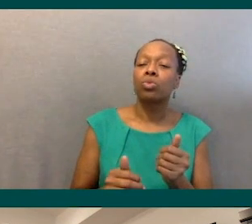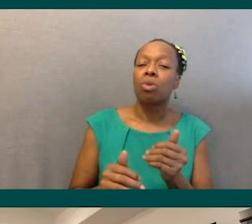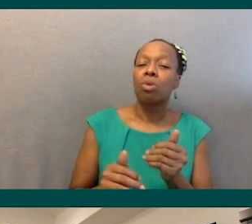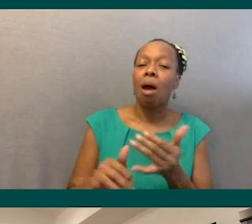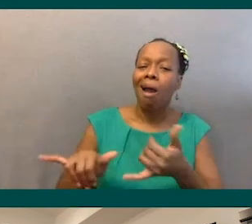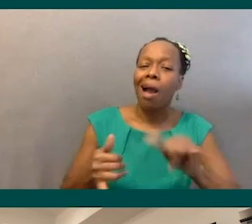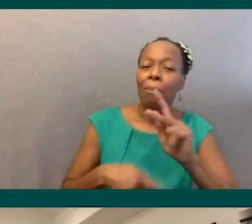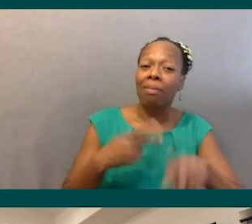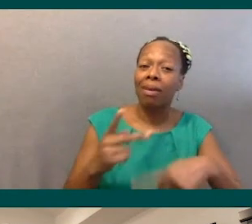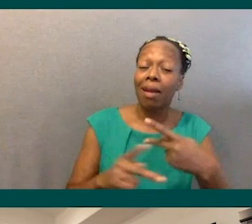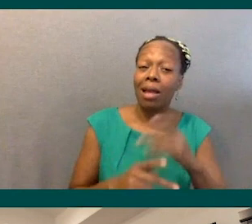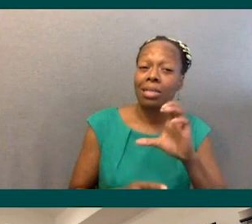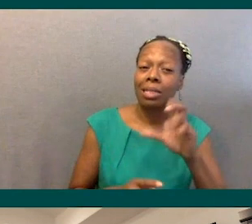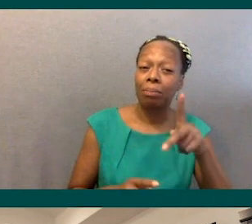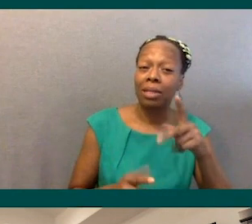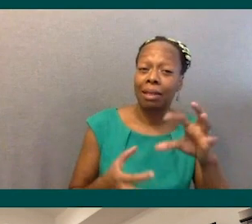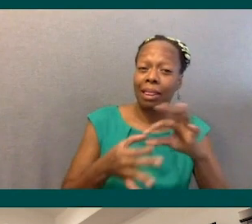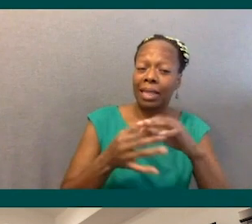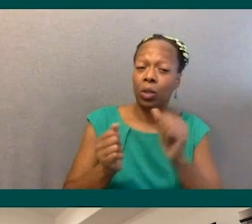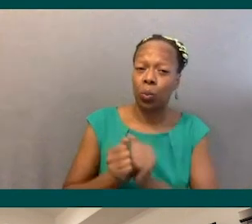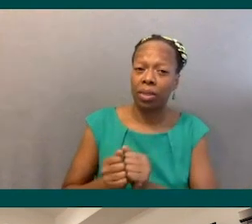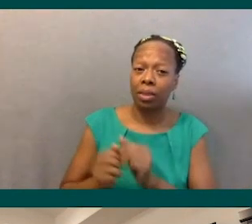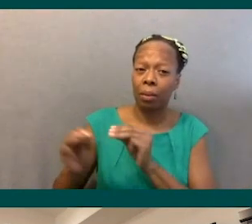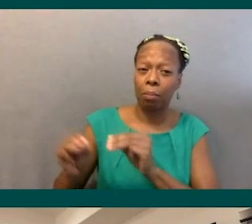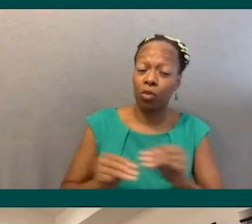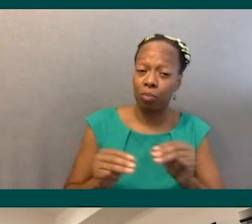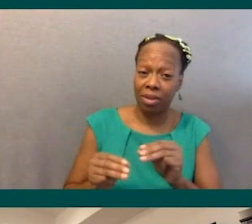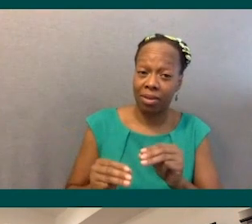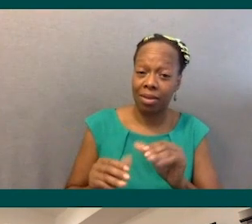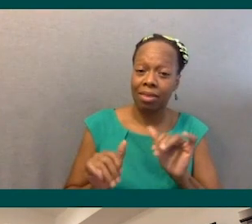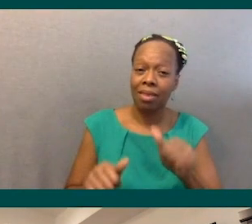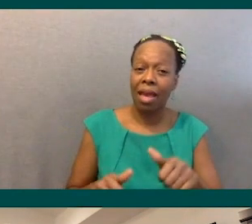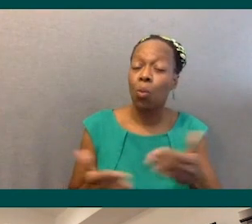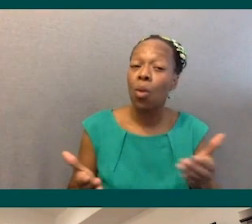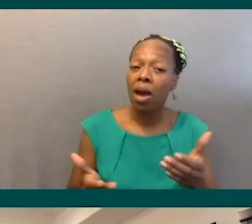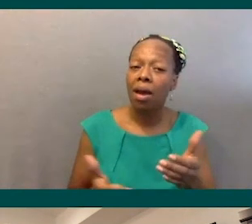is spasticity and all of that.